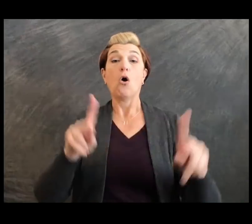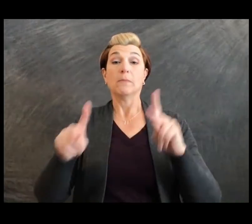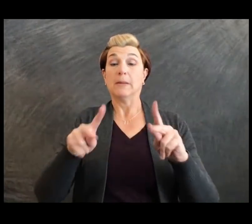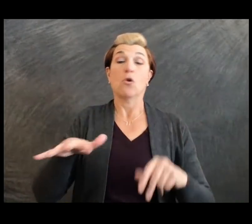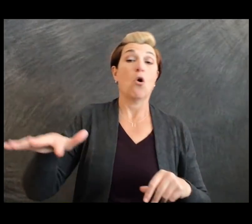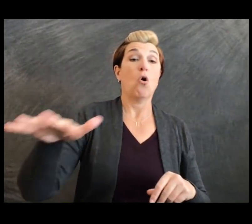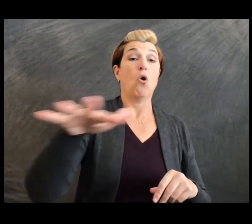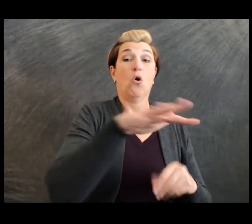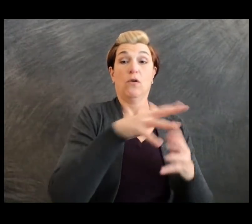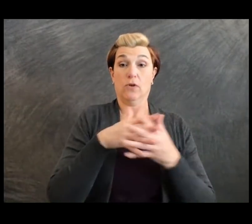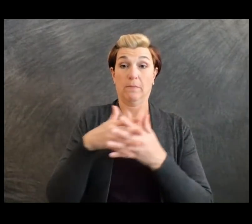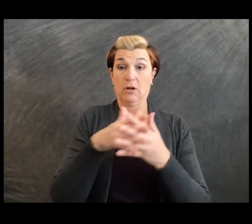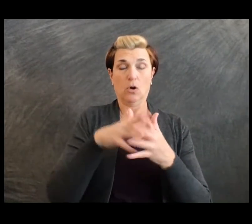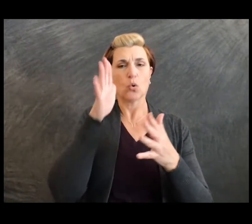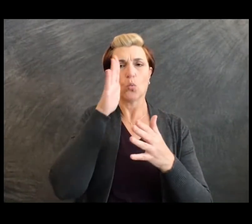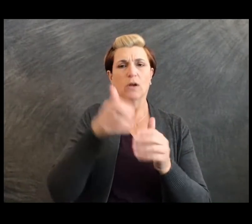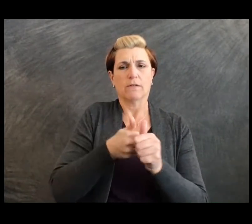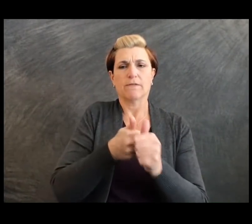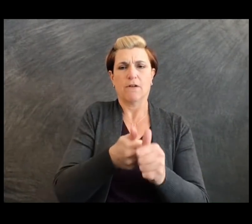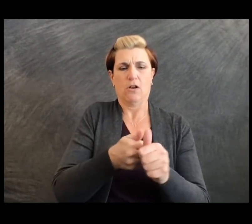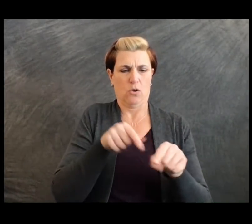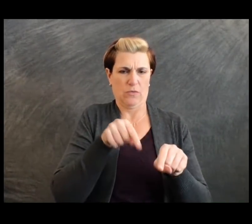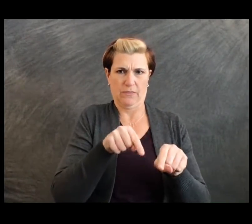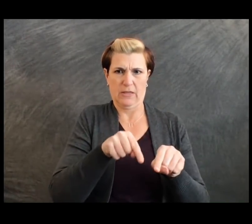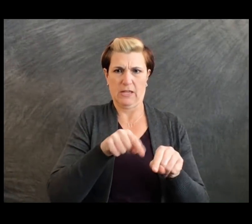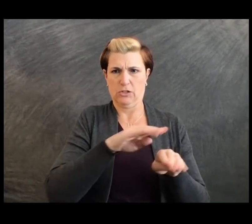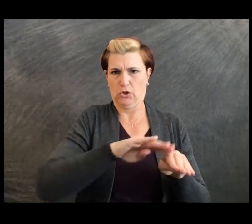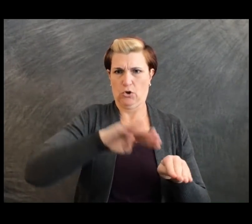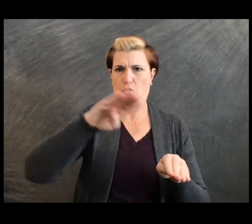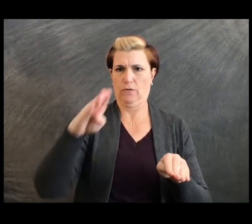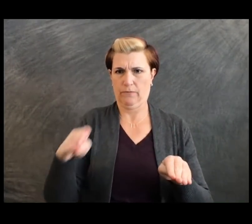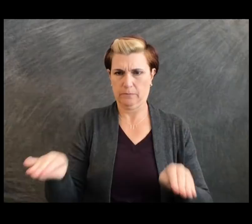there will be areas and you've heard them this Washington state California